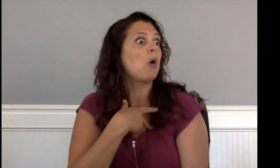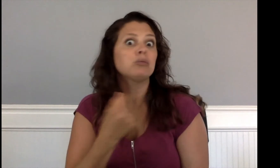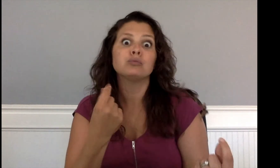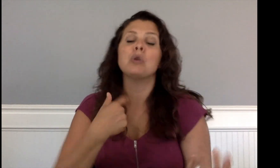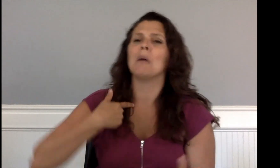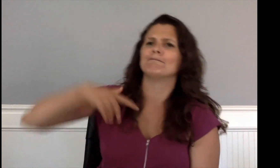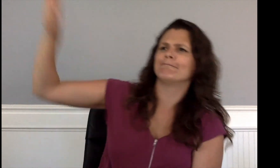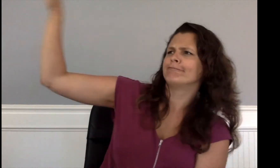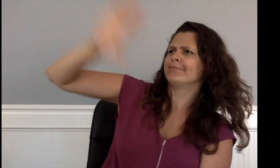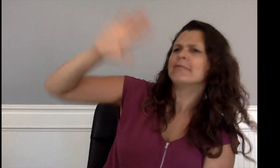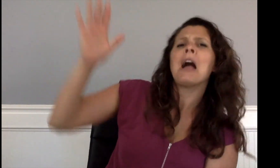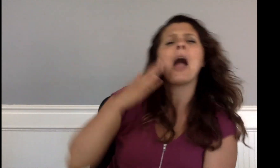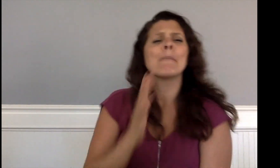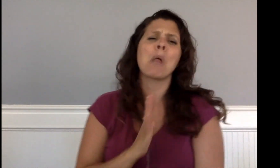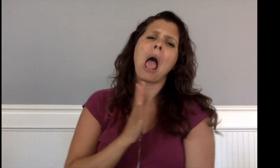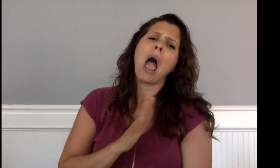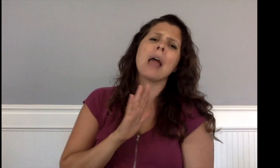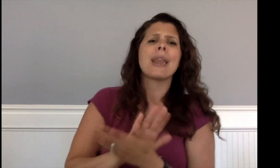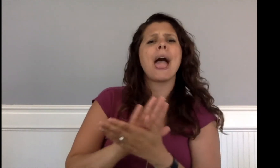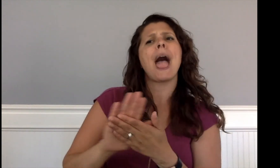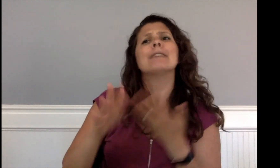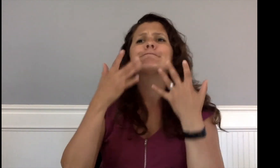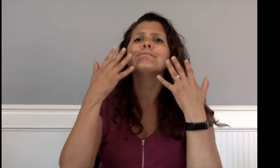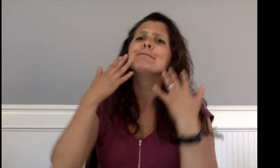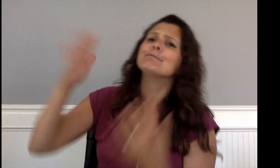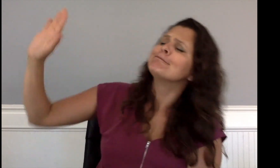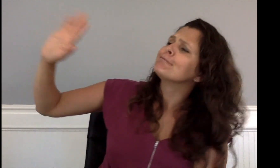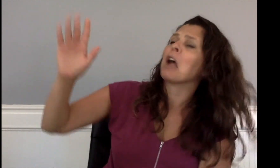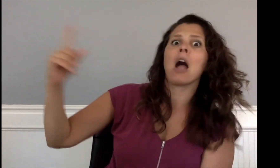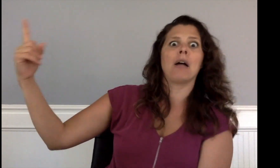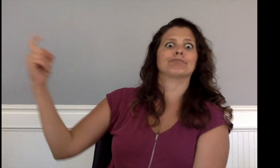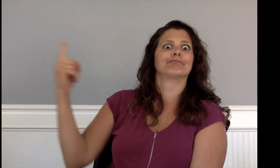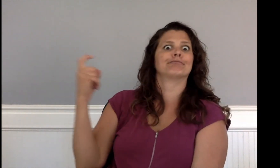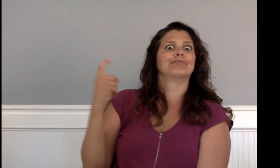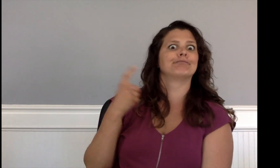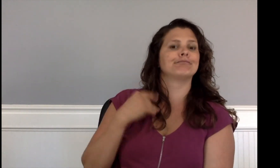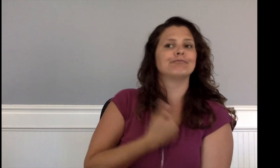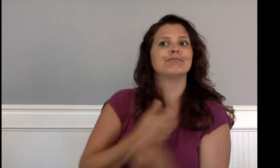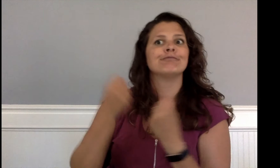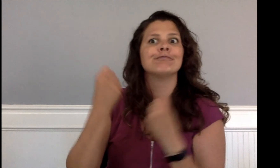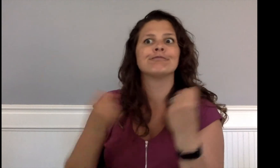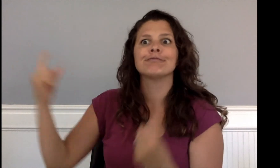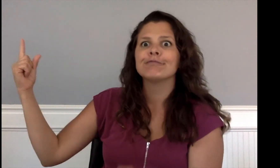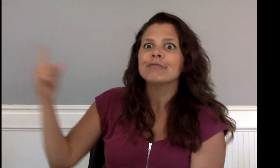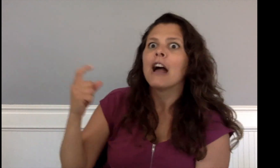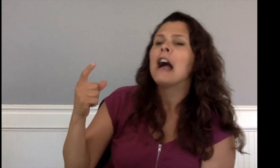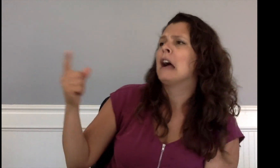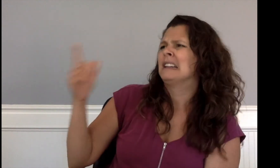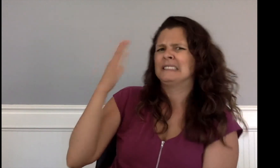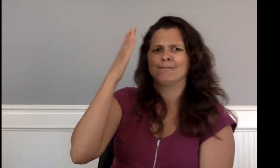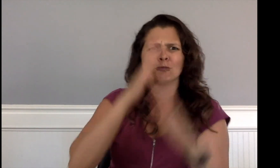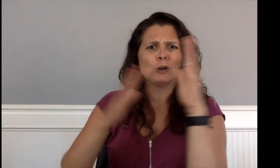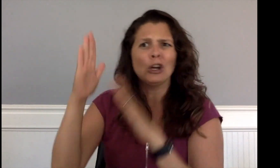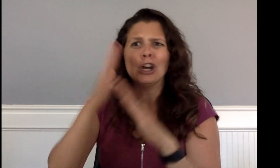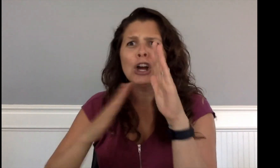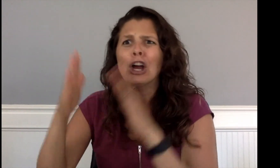"So I waved to Aggie- just to be polite, you know. She came over to our taxi. That's when we saw she